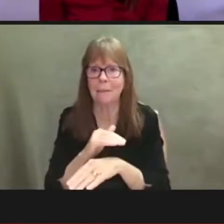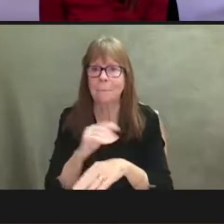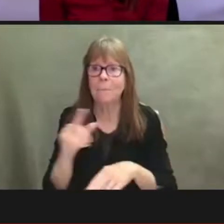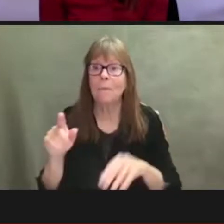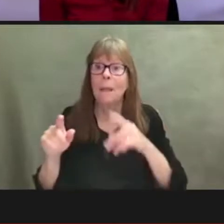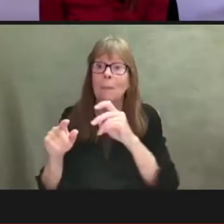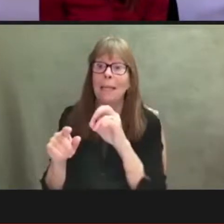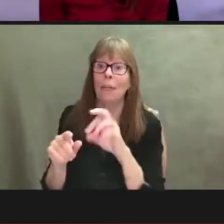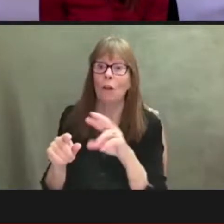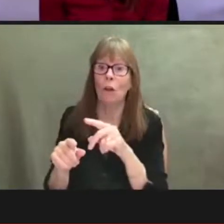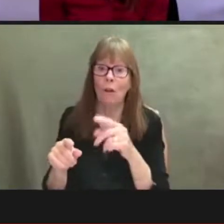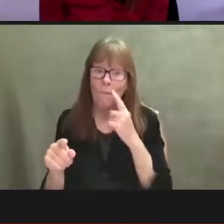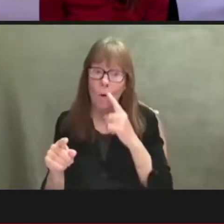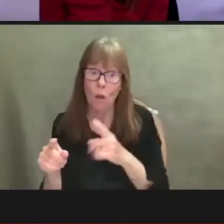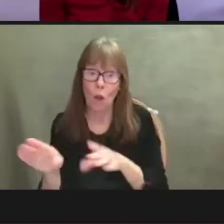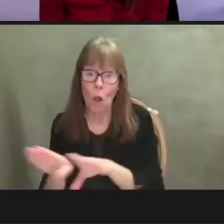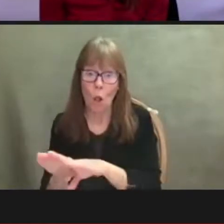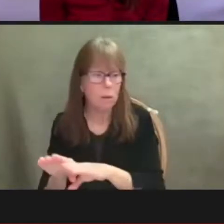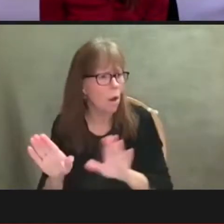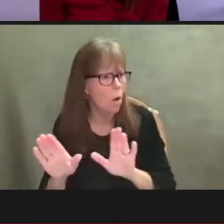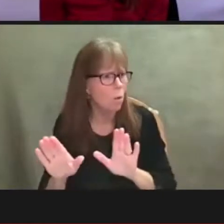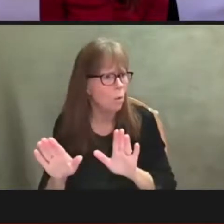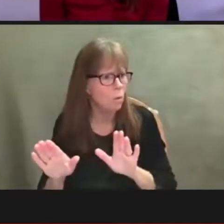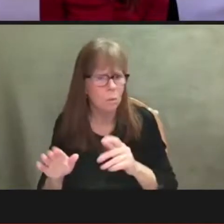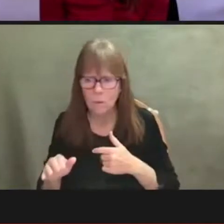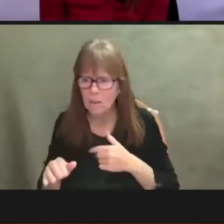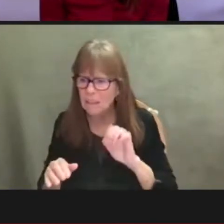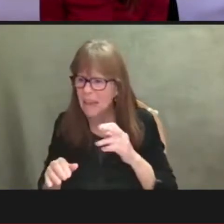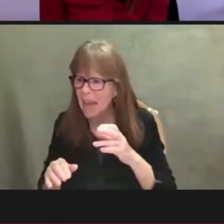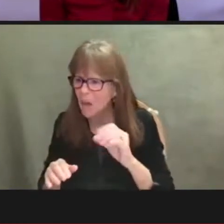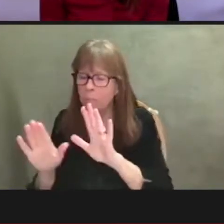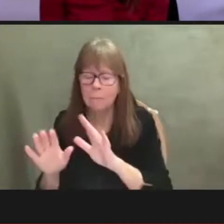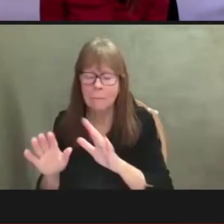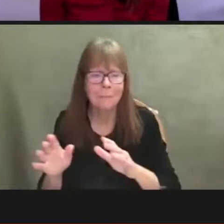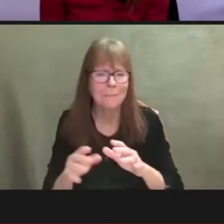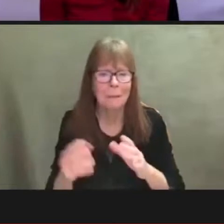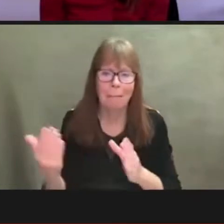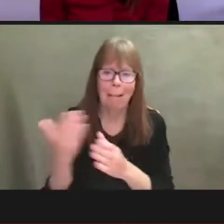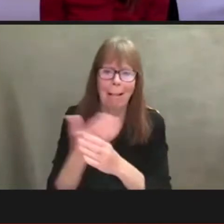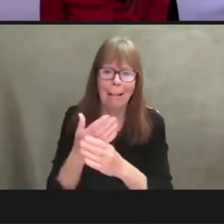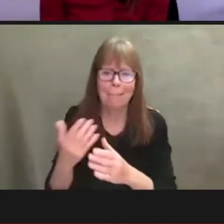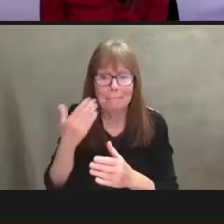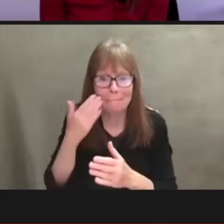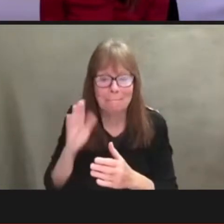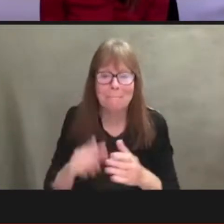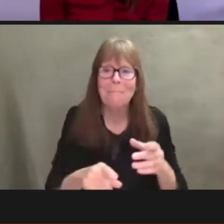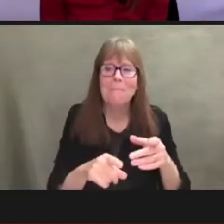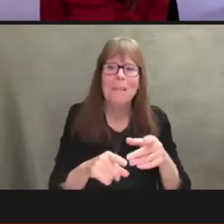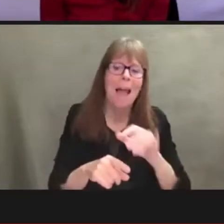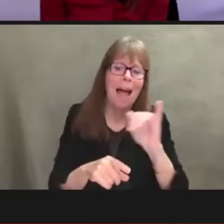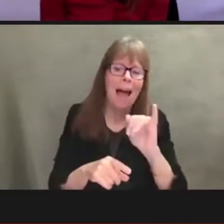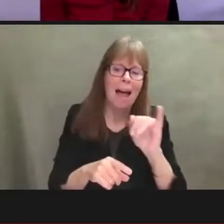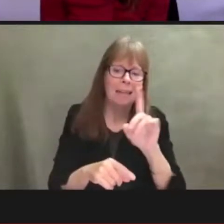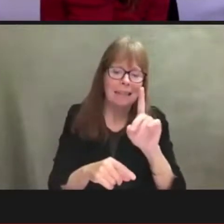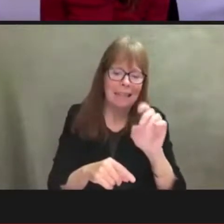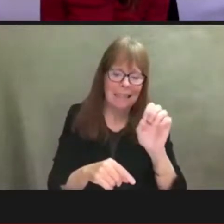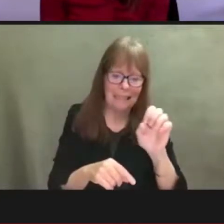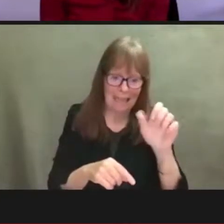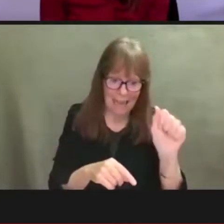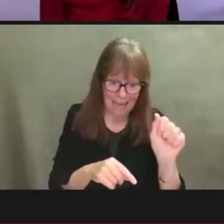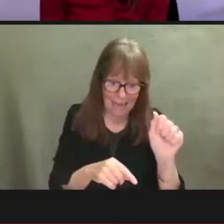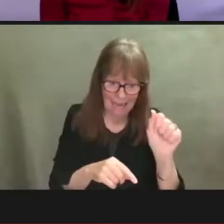… oh, weird that’s echo-- >> STEPHEN HINSHAW: So under IDEA, parents